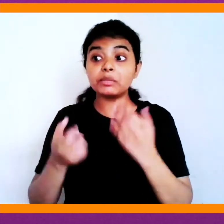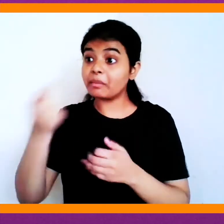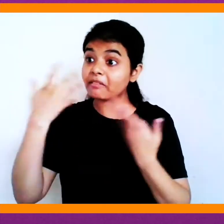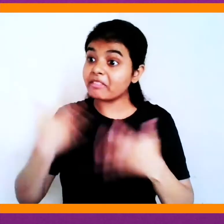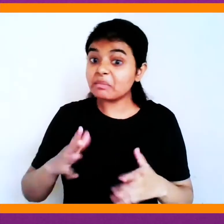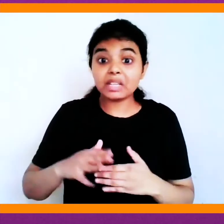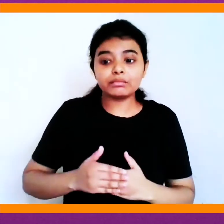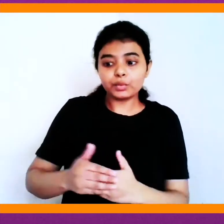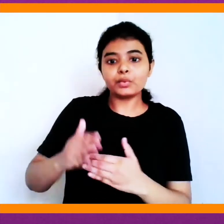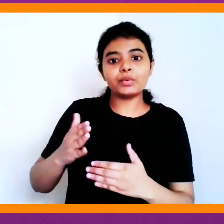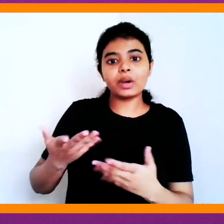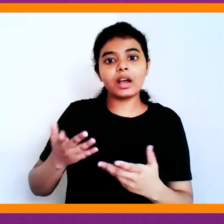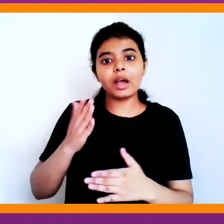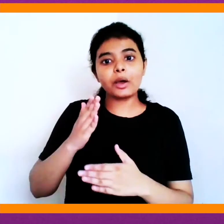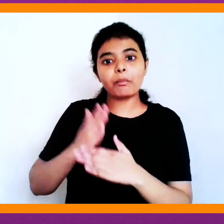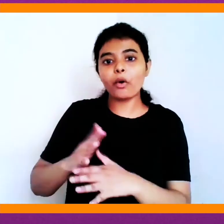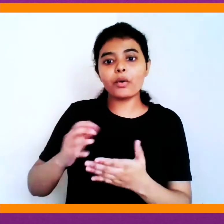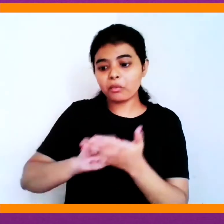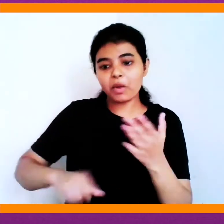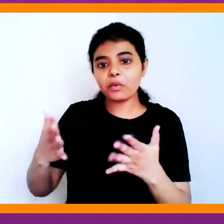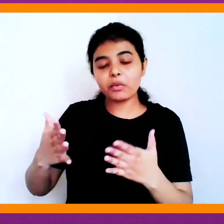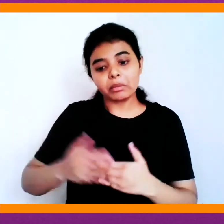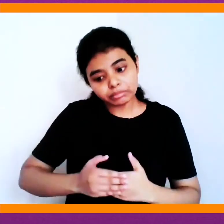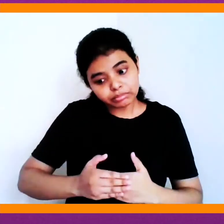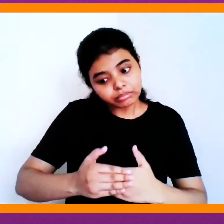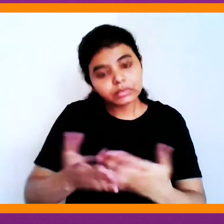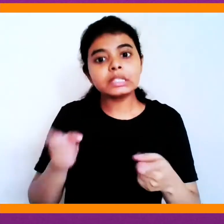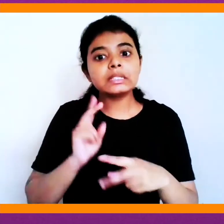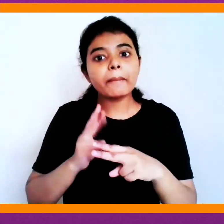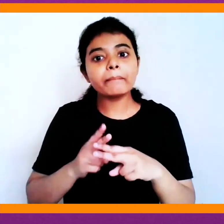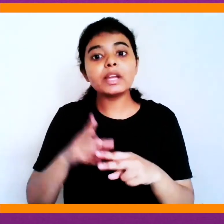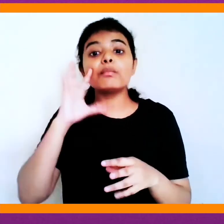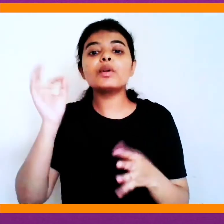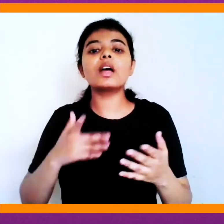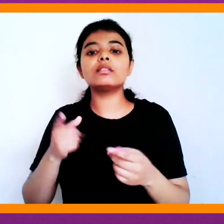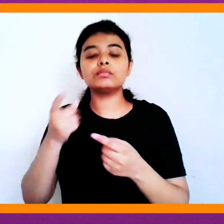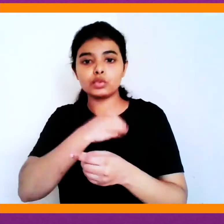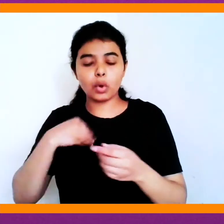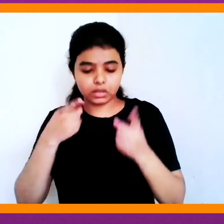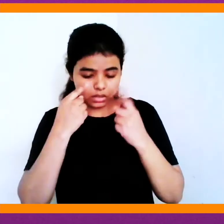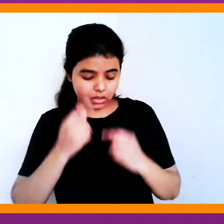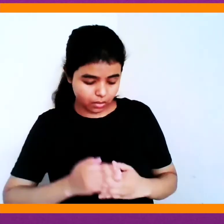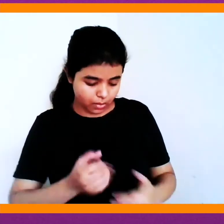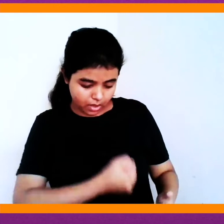amount of medical intervention or the pregnancy may not uh get terminated and may continue